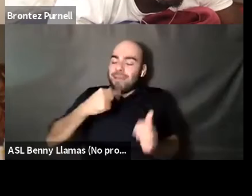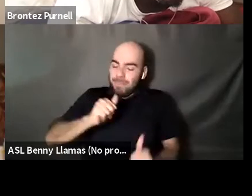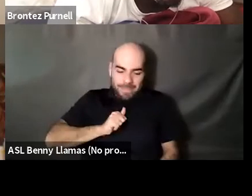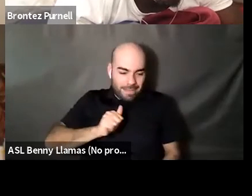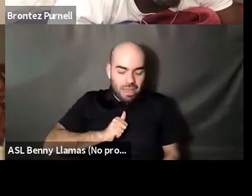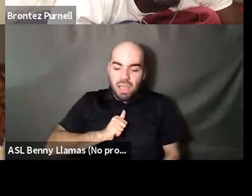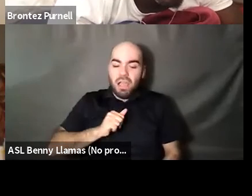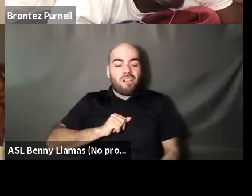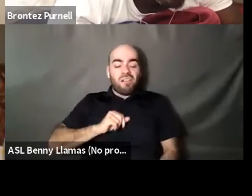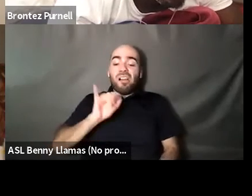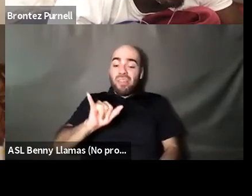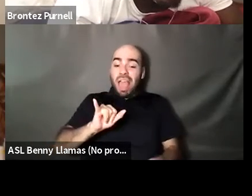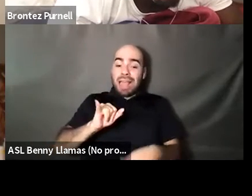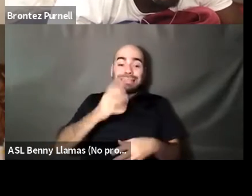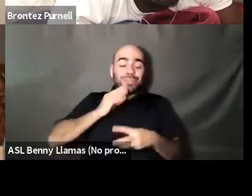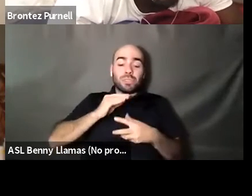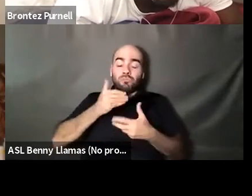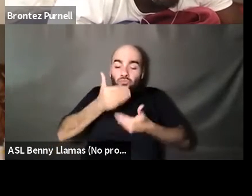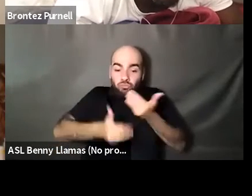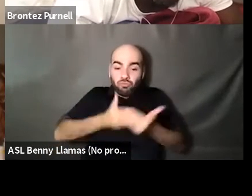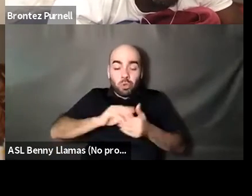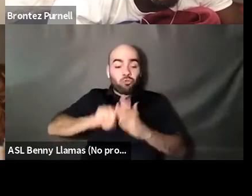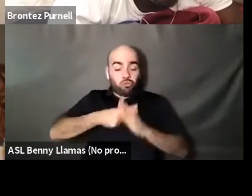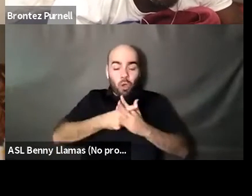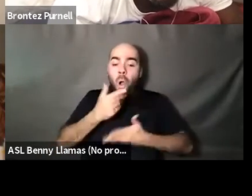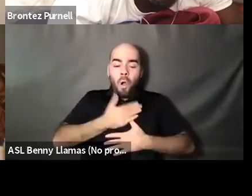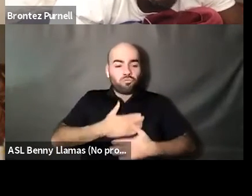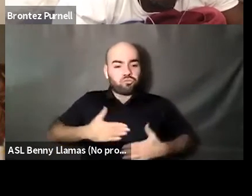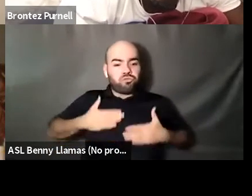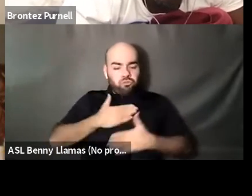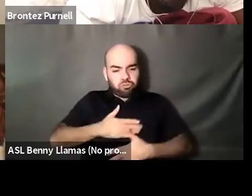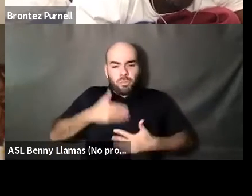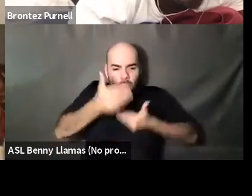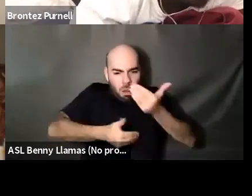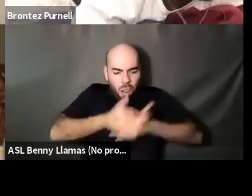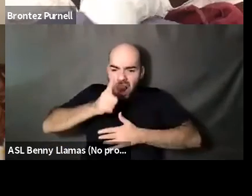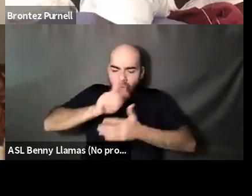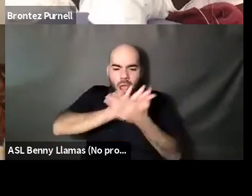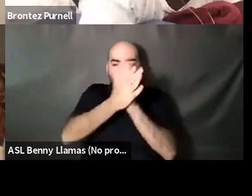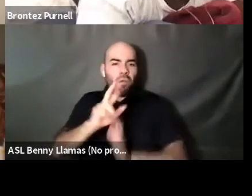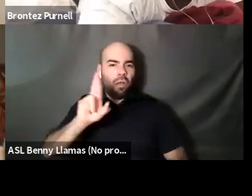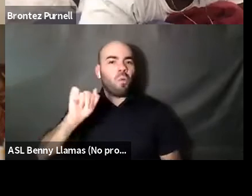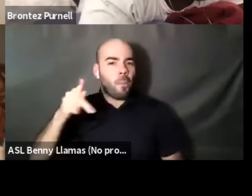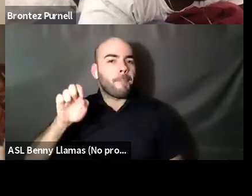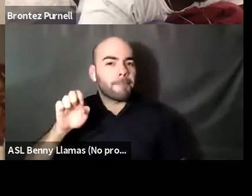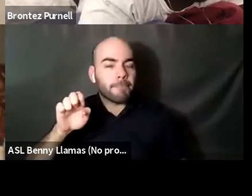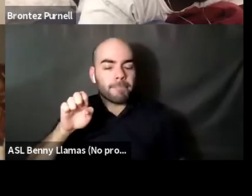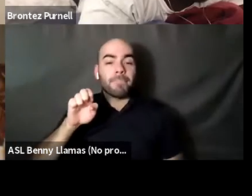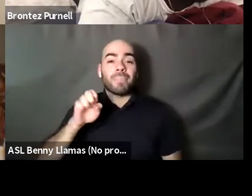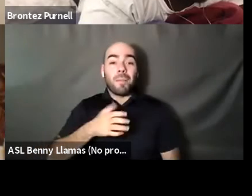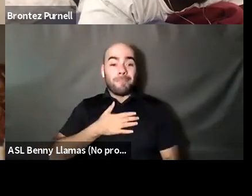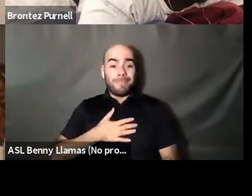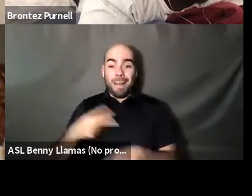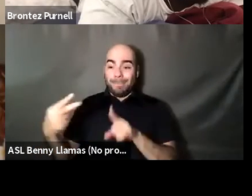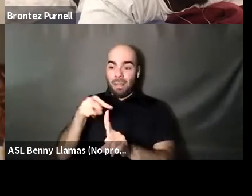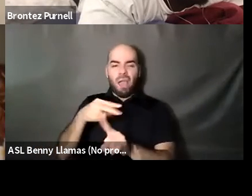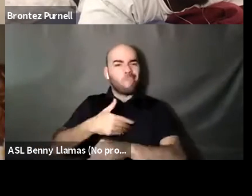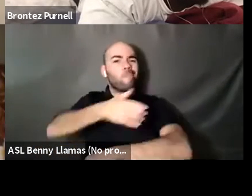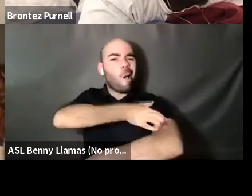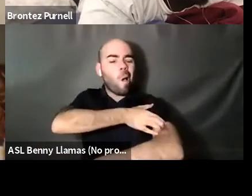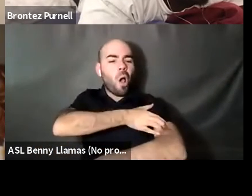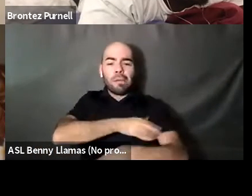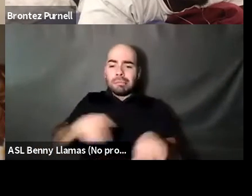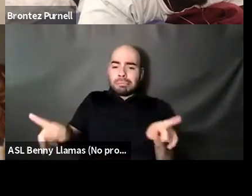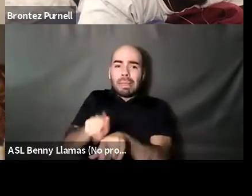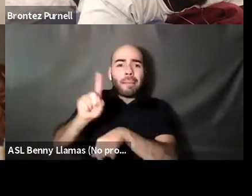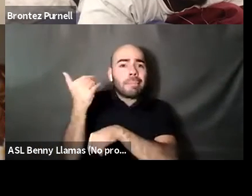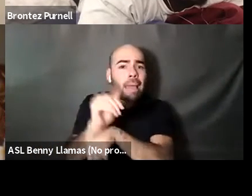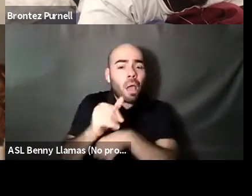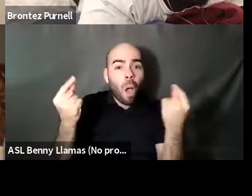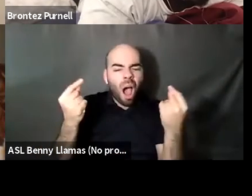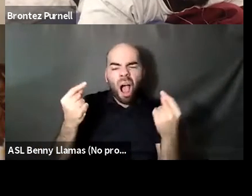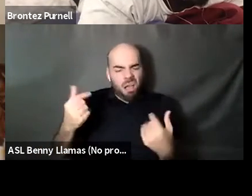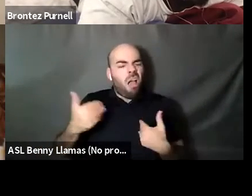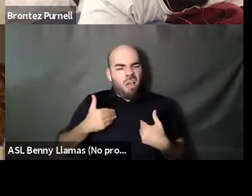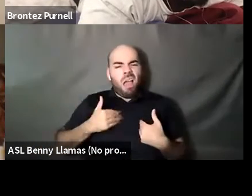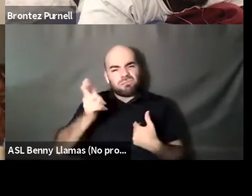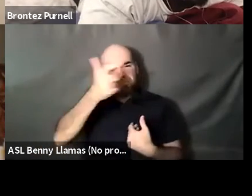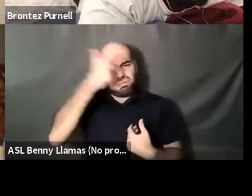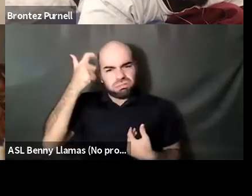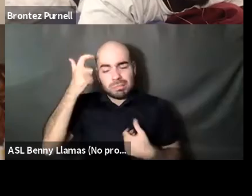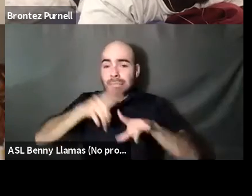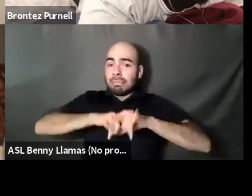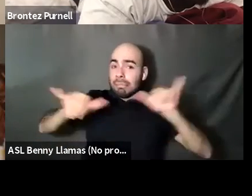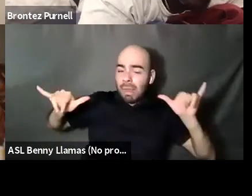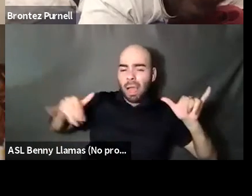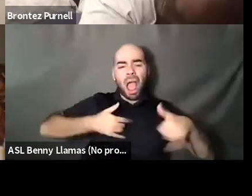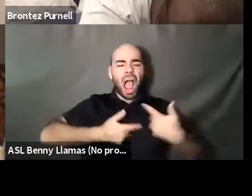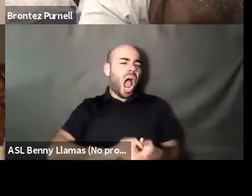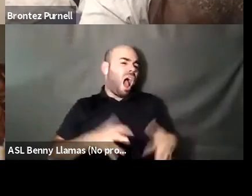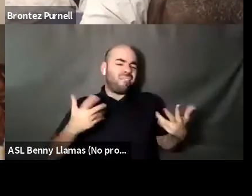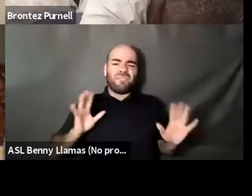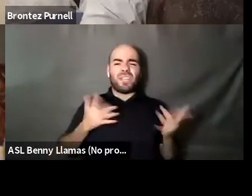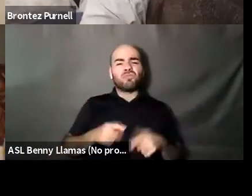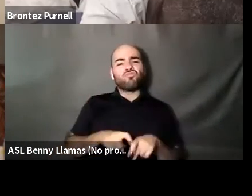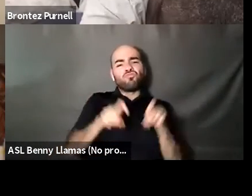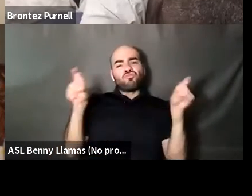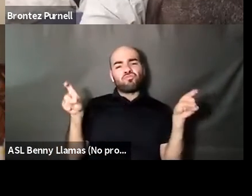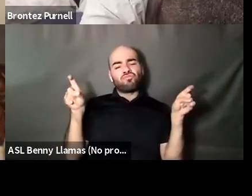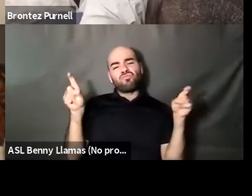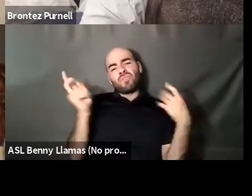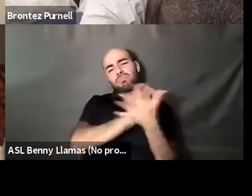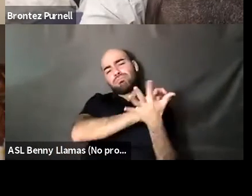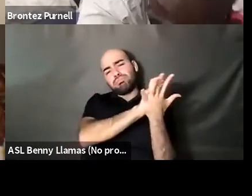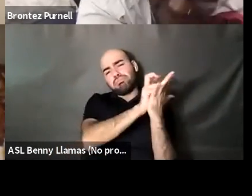Kokumo: I remind myself if I remind myself. The power is in the perspective, I can look at that night and been traumatized and then I can also look at that and still folk trying to because I was outspoken every bit of a party. And so that was also a moment of life.